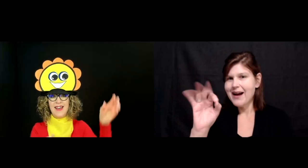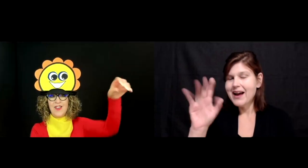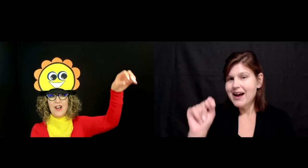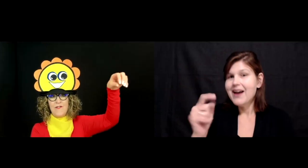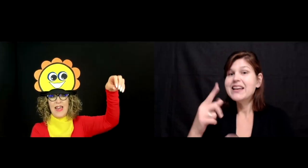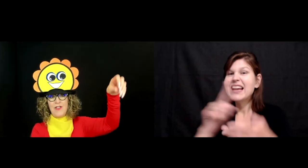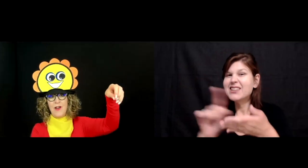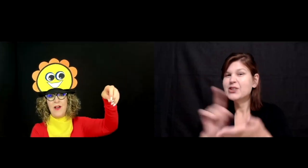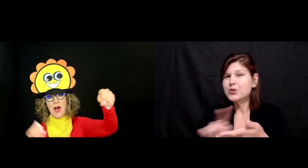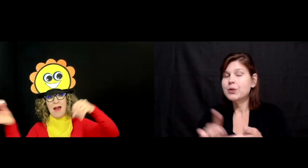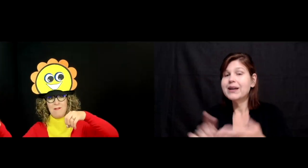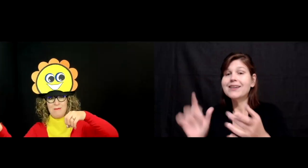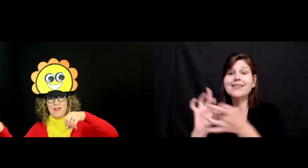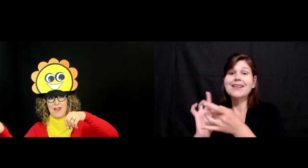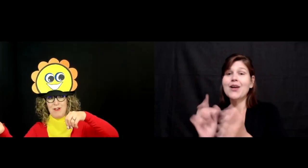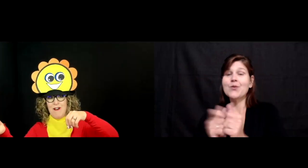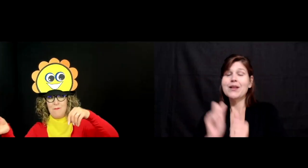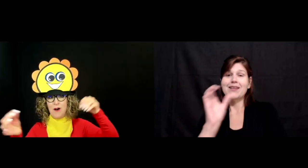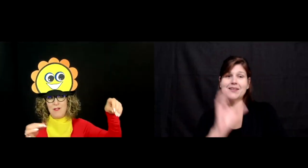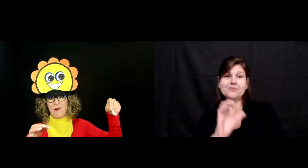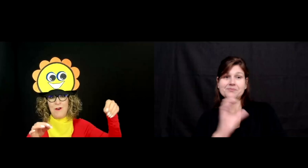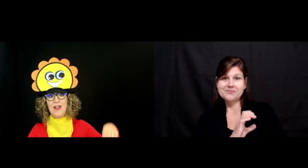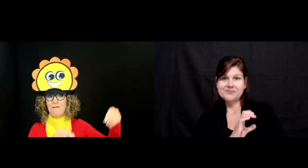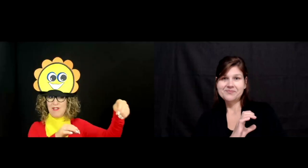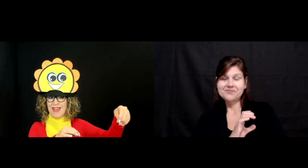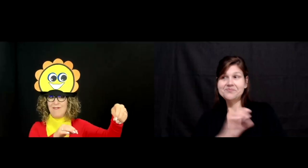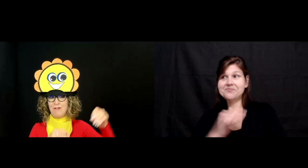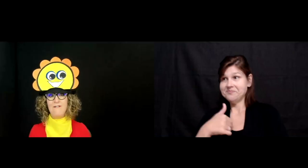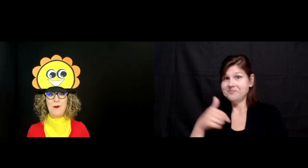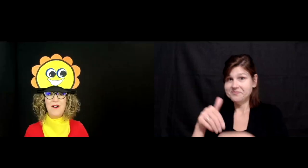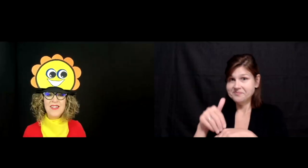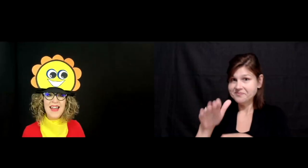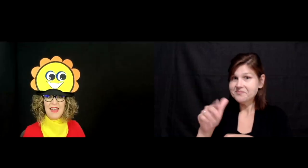and you'll have either about to receive your craft box or you've received your craft box.